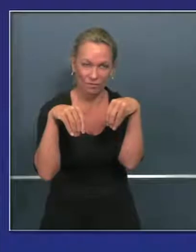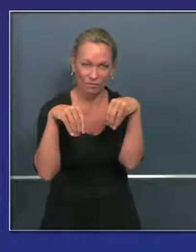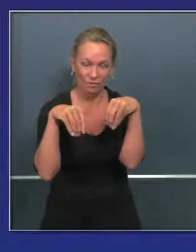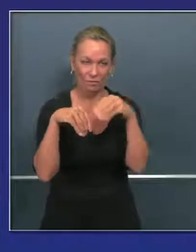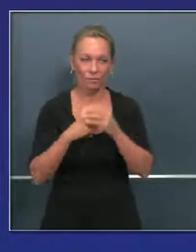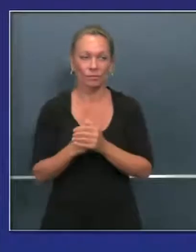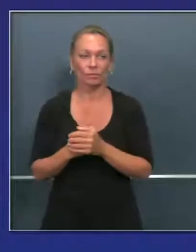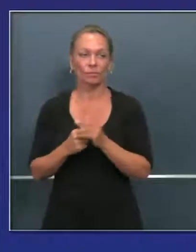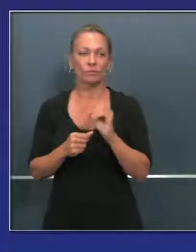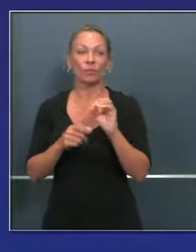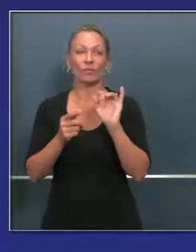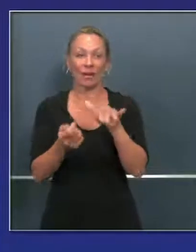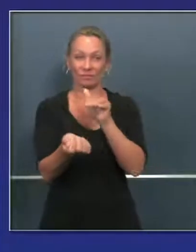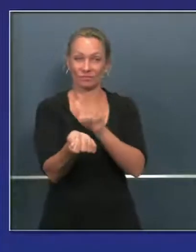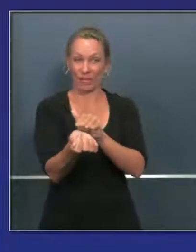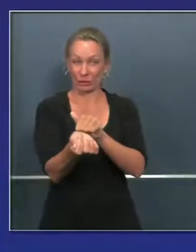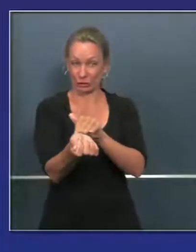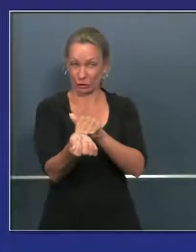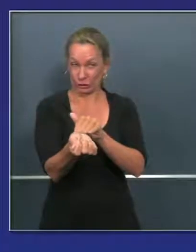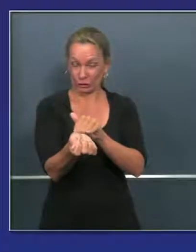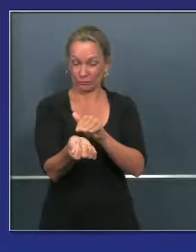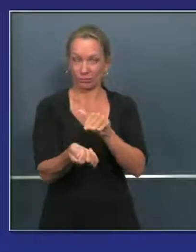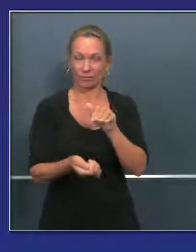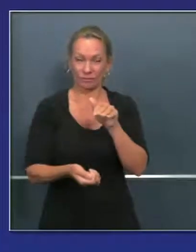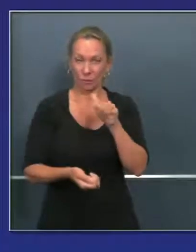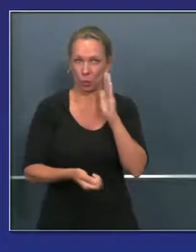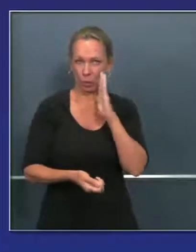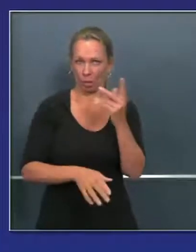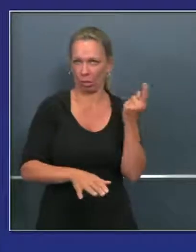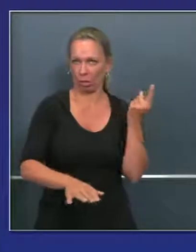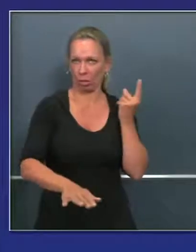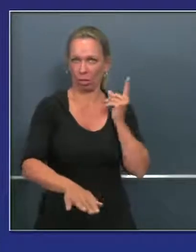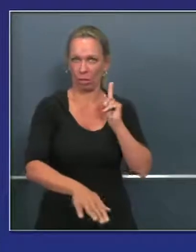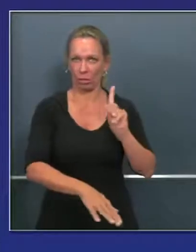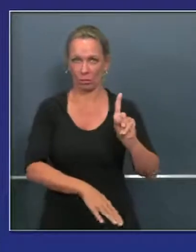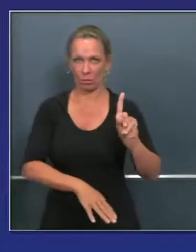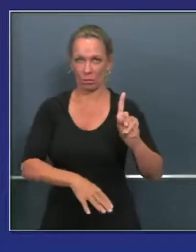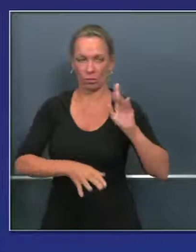they drive our responses I'll come back up finish up and of course answer any questions dr. god